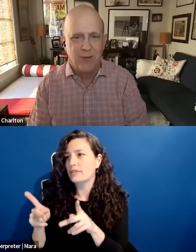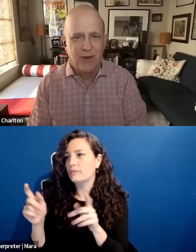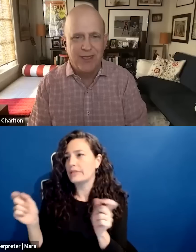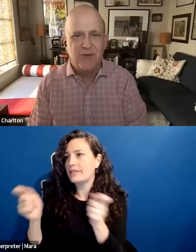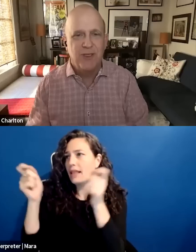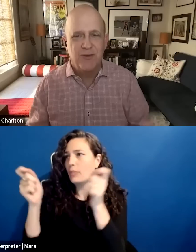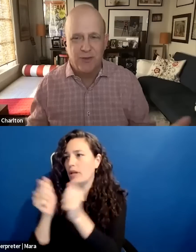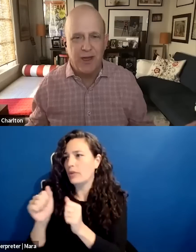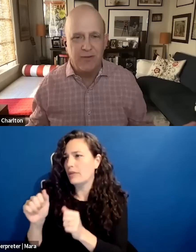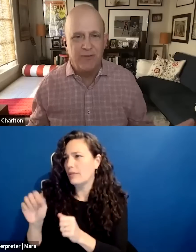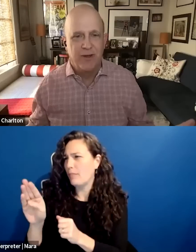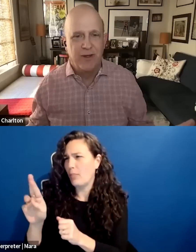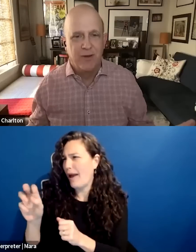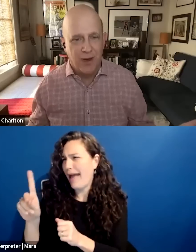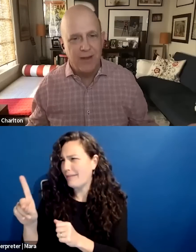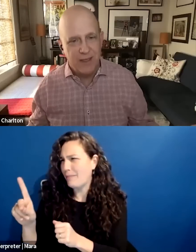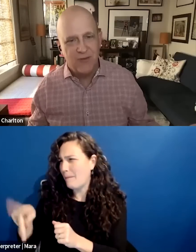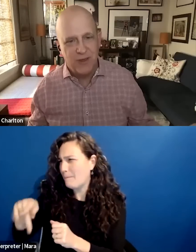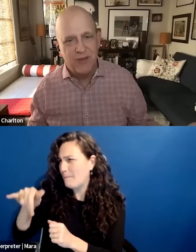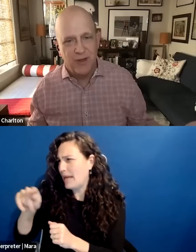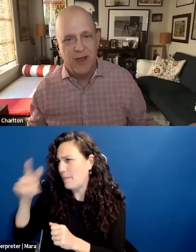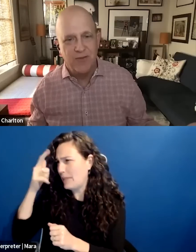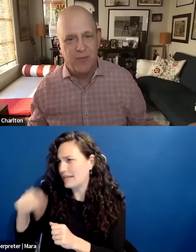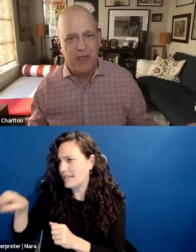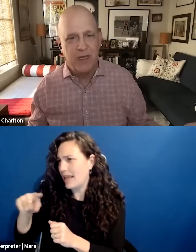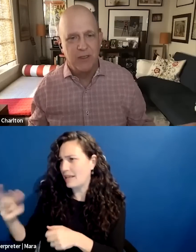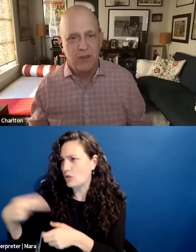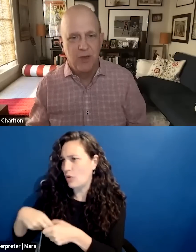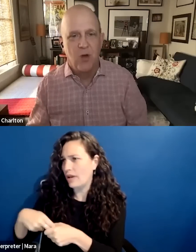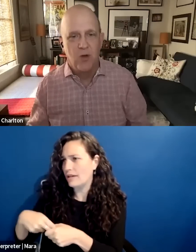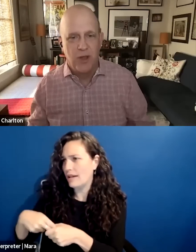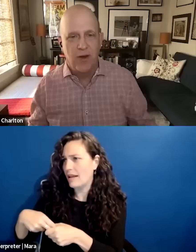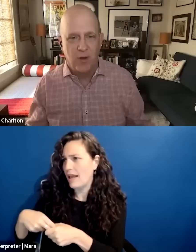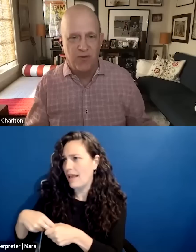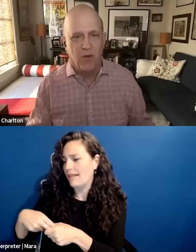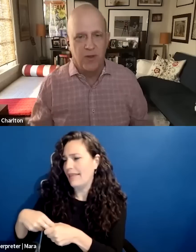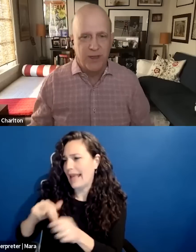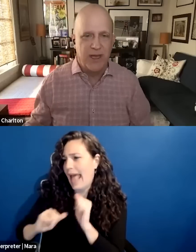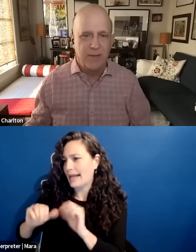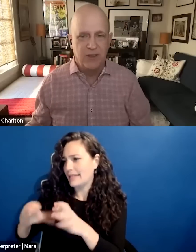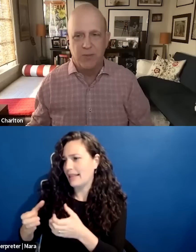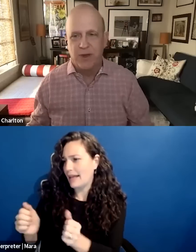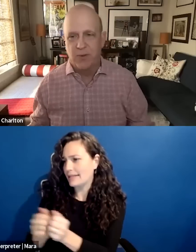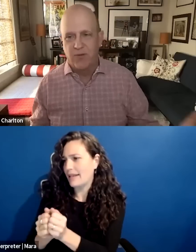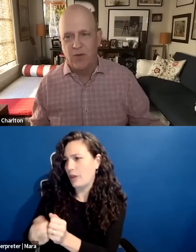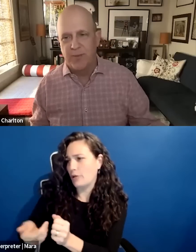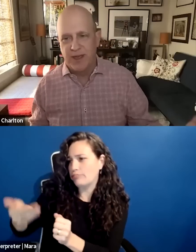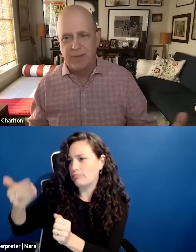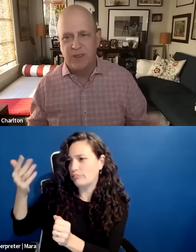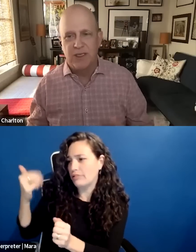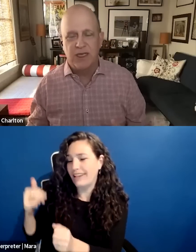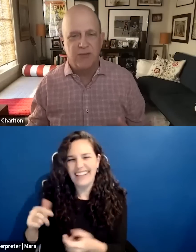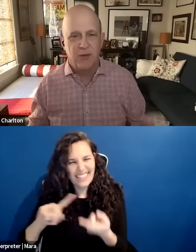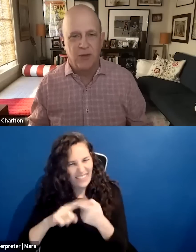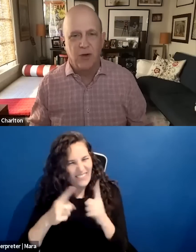So that's friends for life, right, that's friends for life because you know who they are before they became somebody, before they became successful